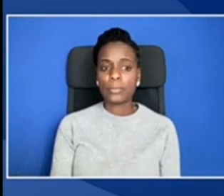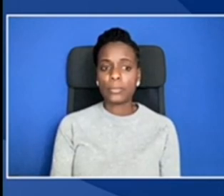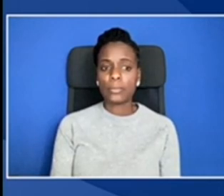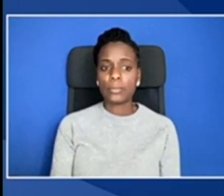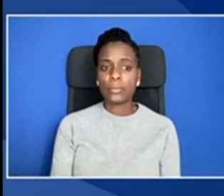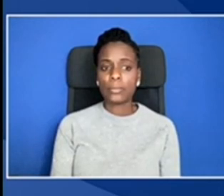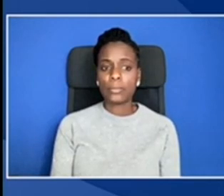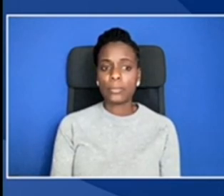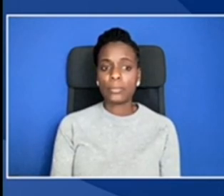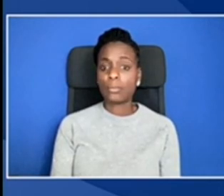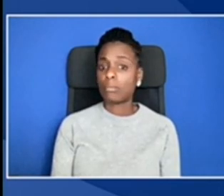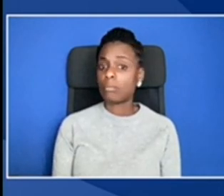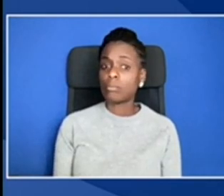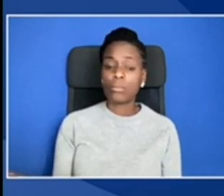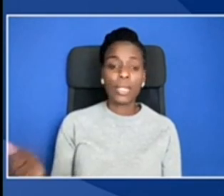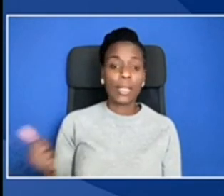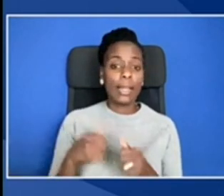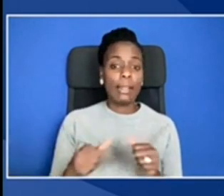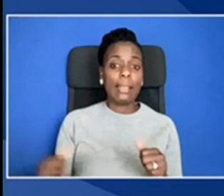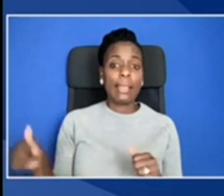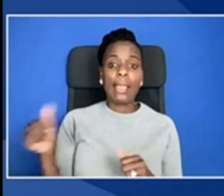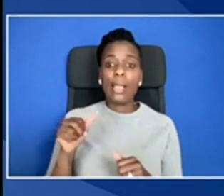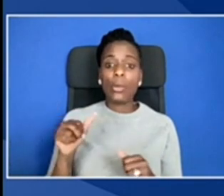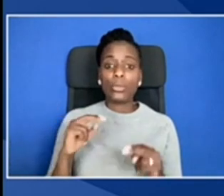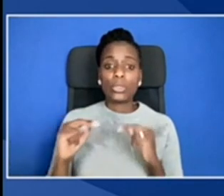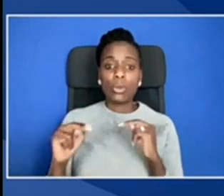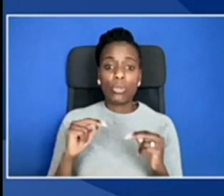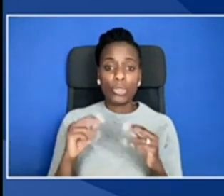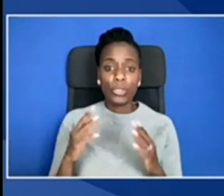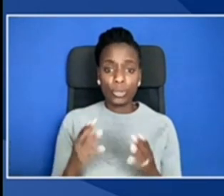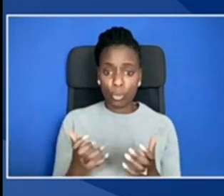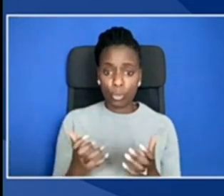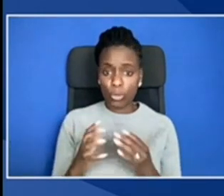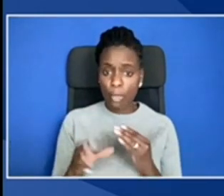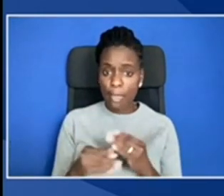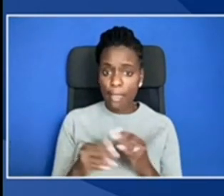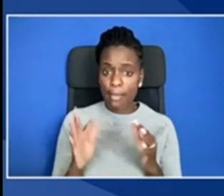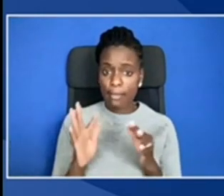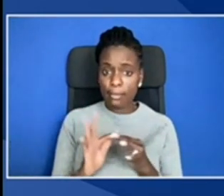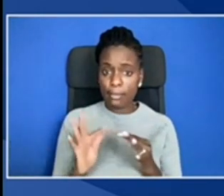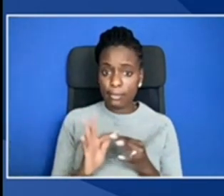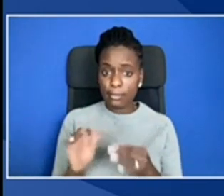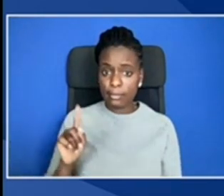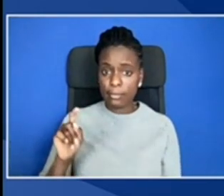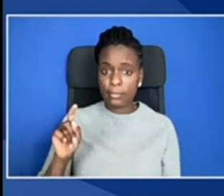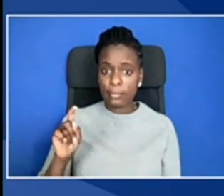Anything else the negotiators would like to add? Jessica, please.